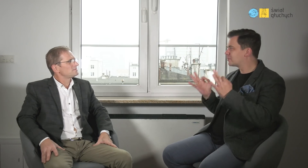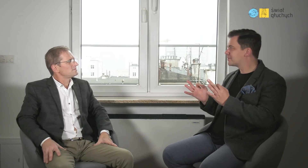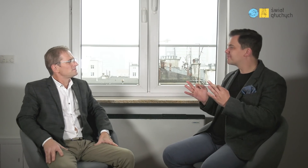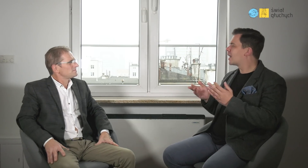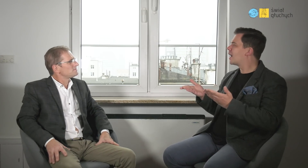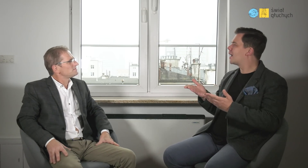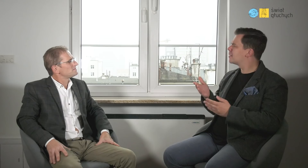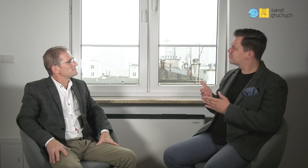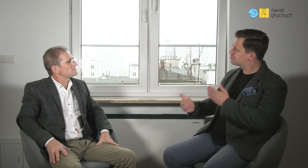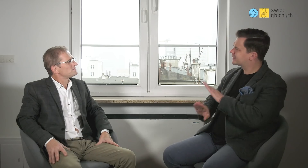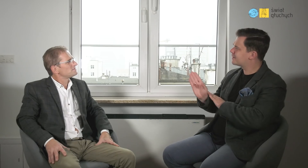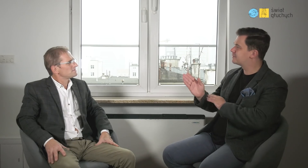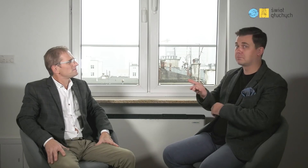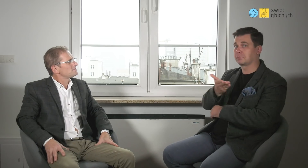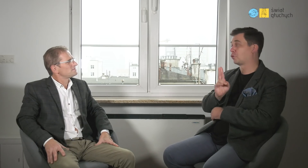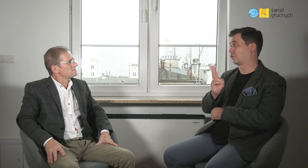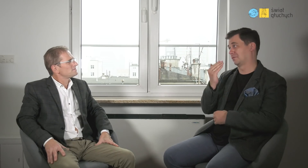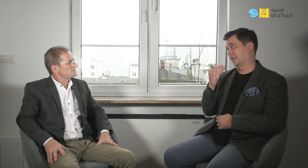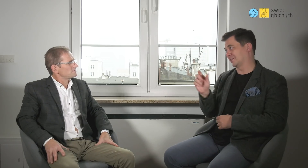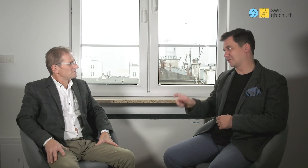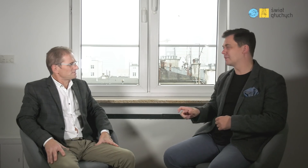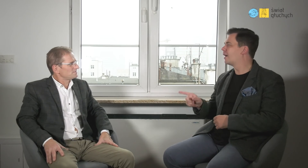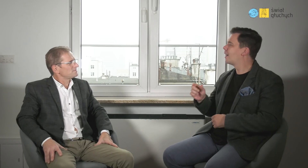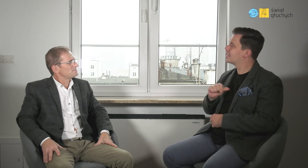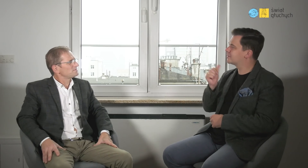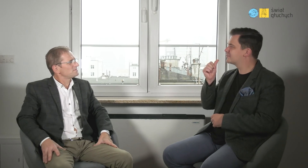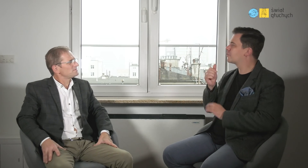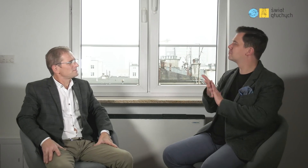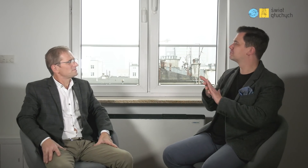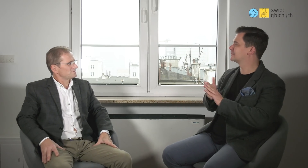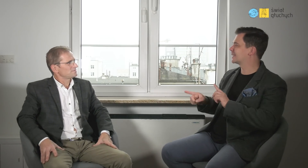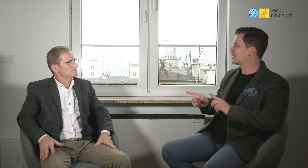Good morning, introduce yourself who you are and what sign you have